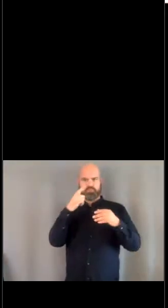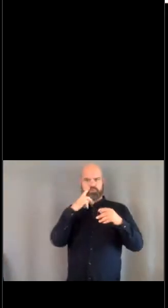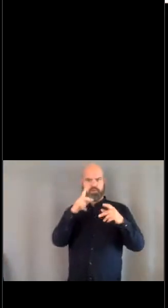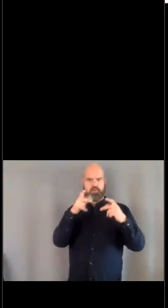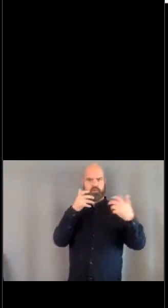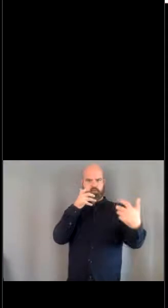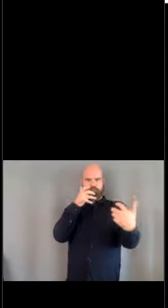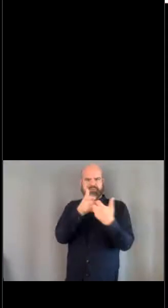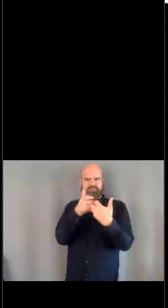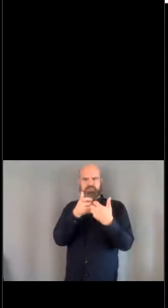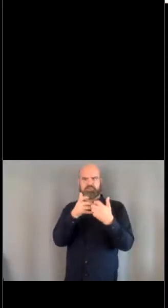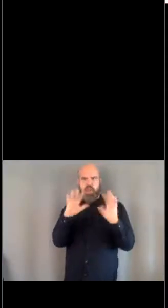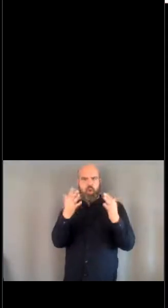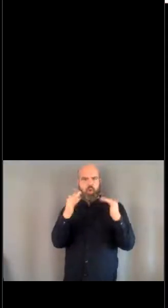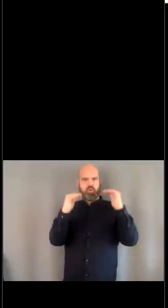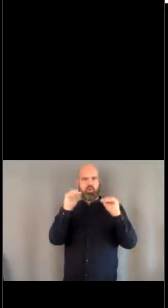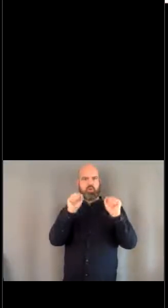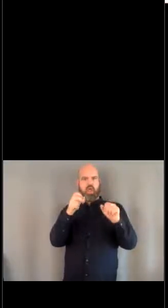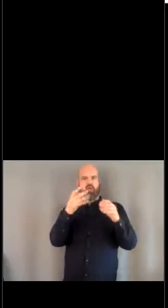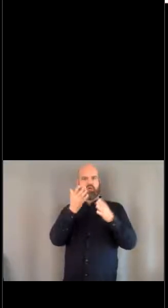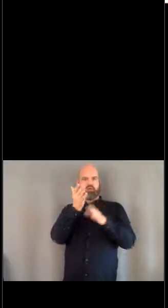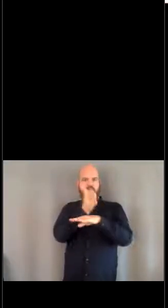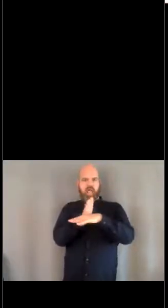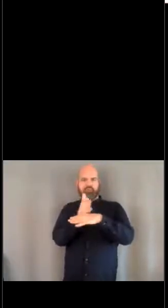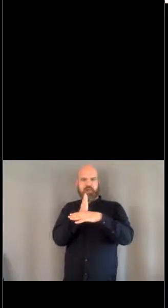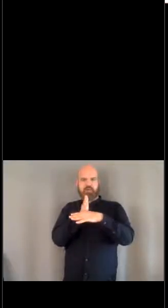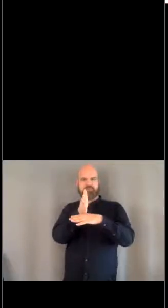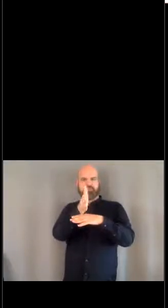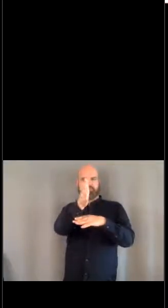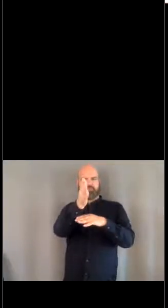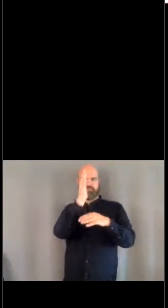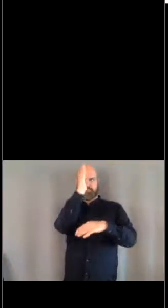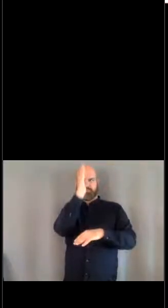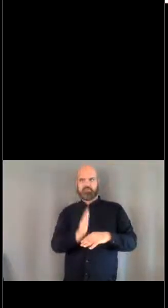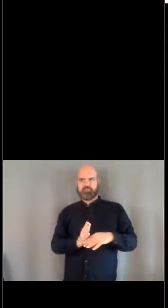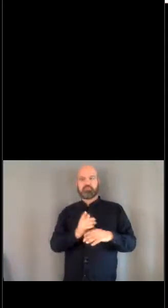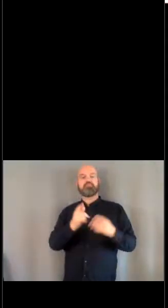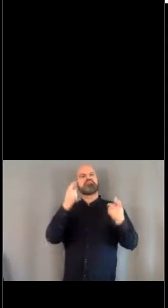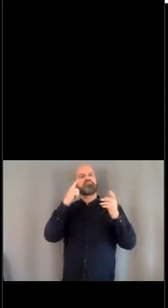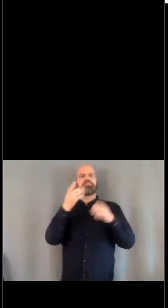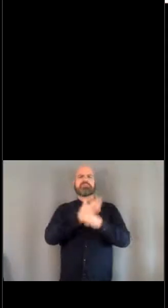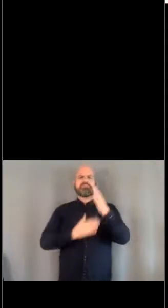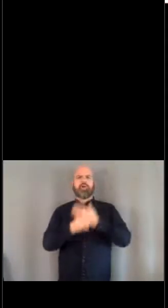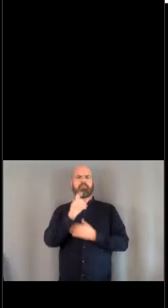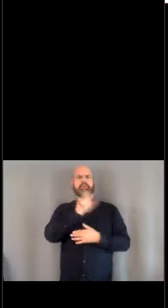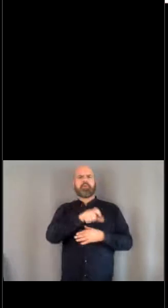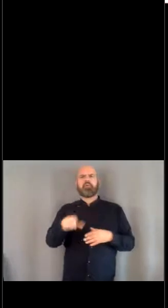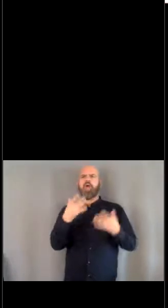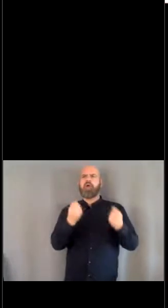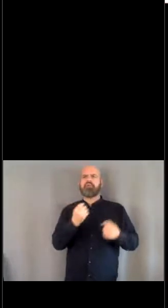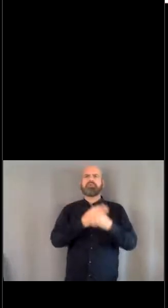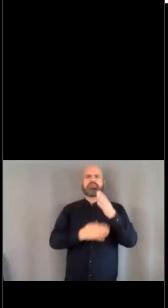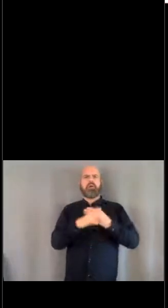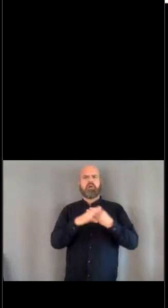the average people with disabilities face is, whatever, $50 a month, $100 a month, if we give that to everybody,